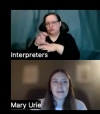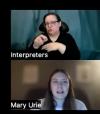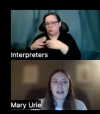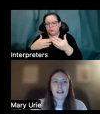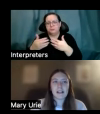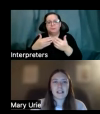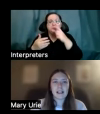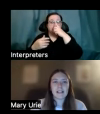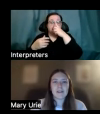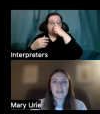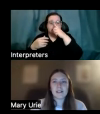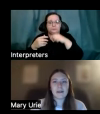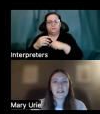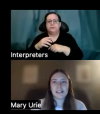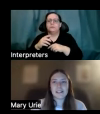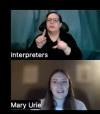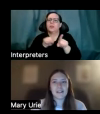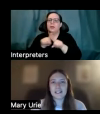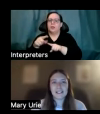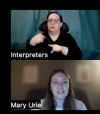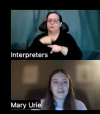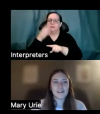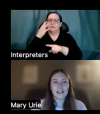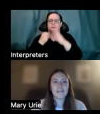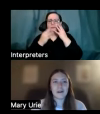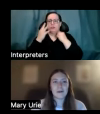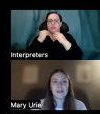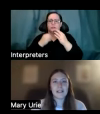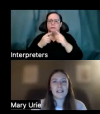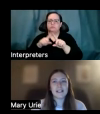And as we experience all of these things for our life, we